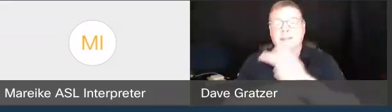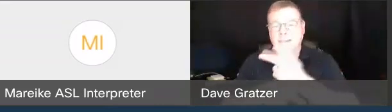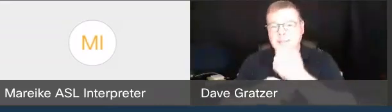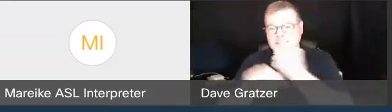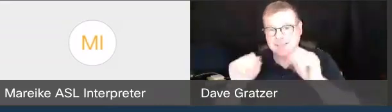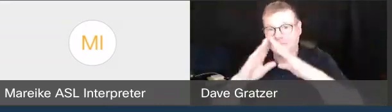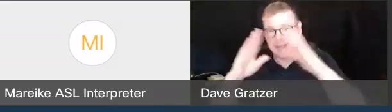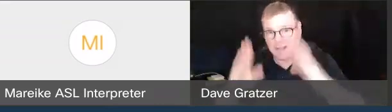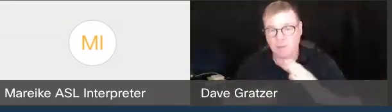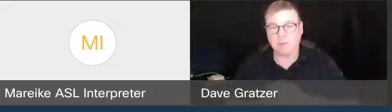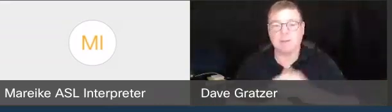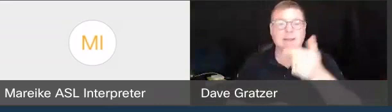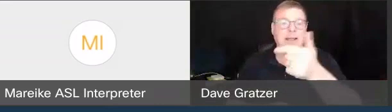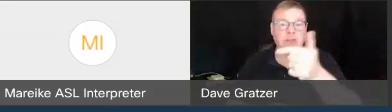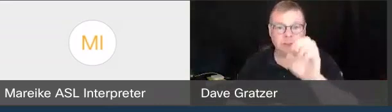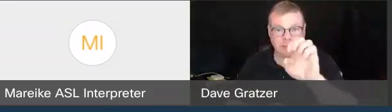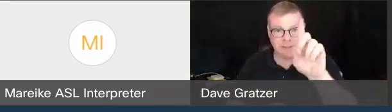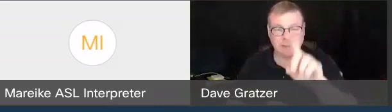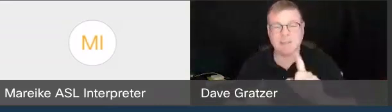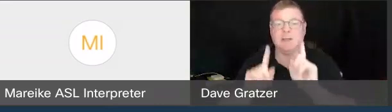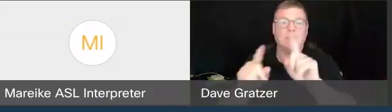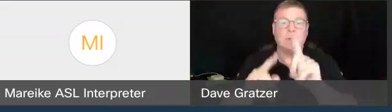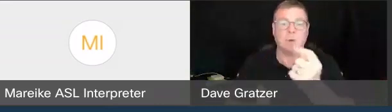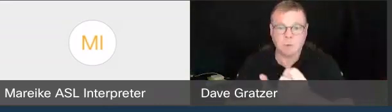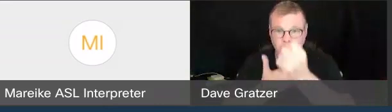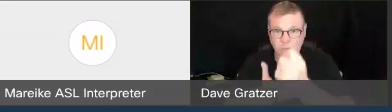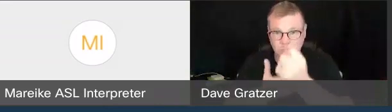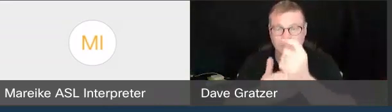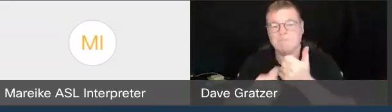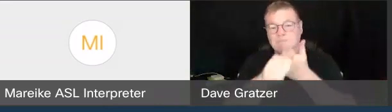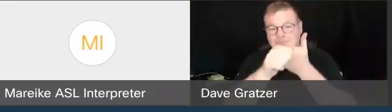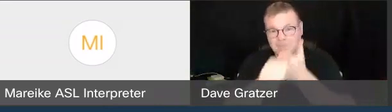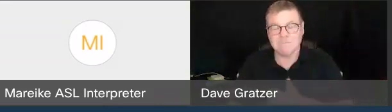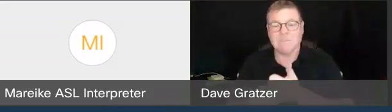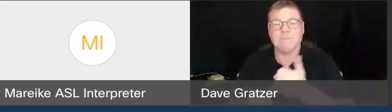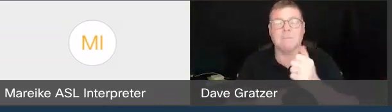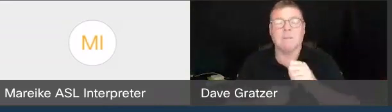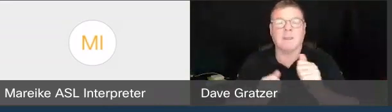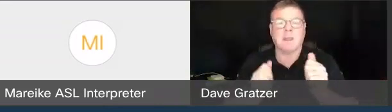maybe getting a GED, going to group treatment, adhering to and compliant with treatment and